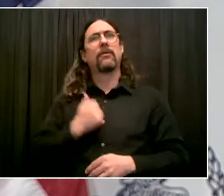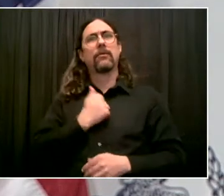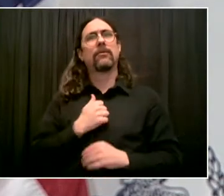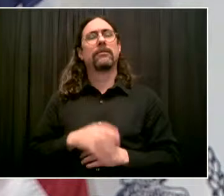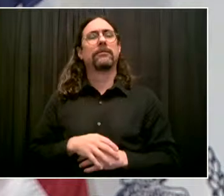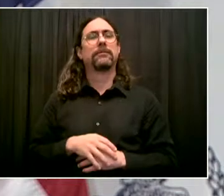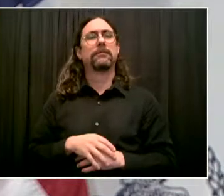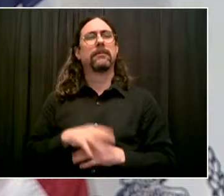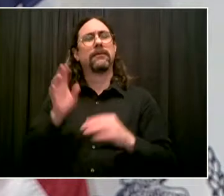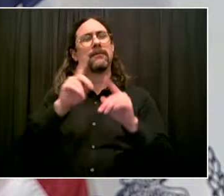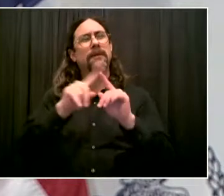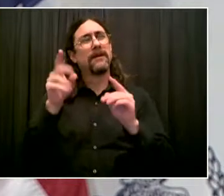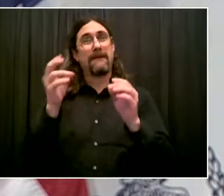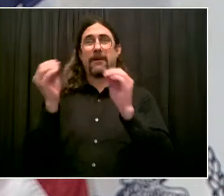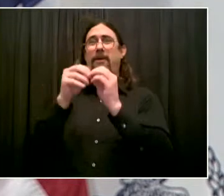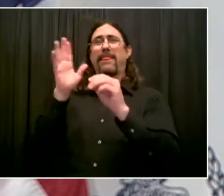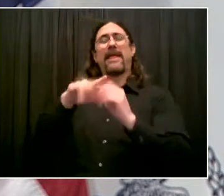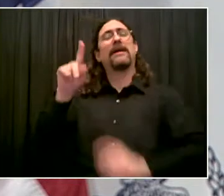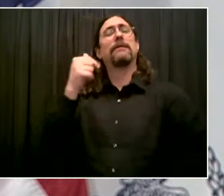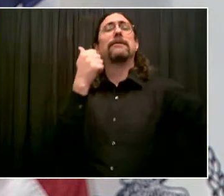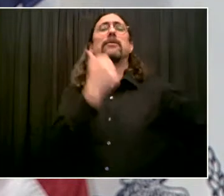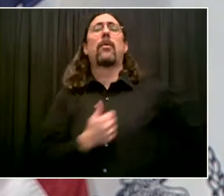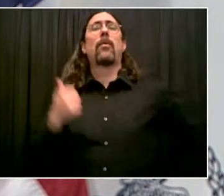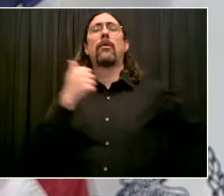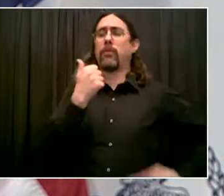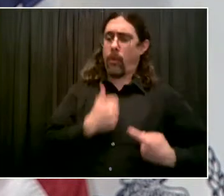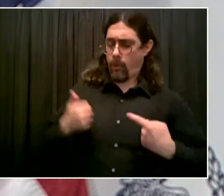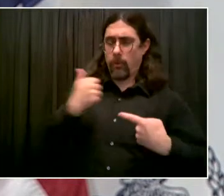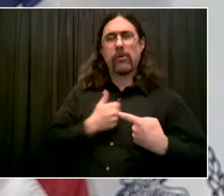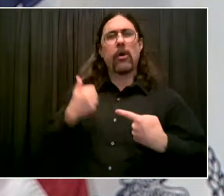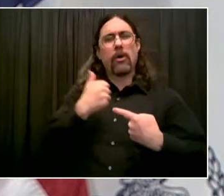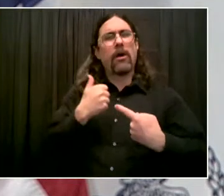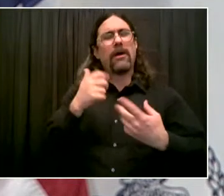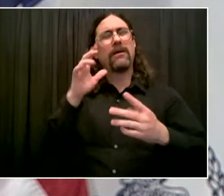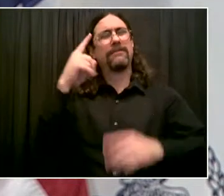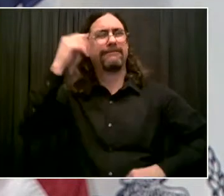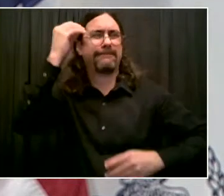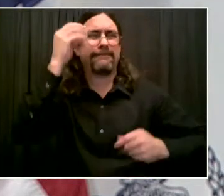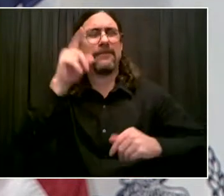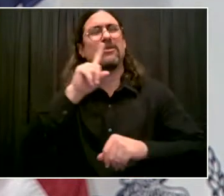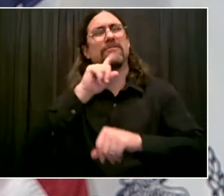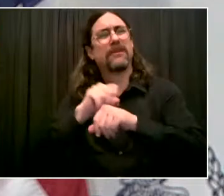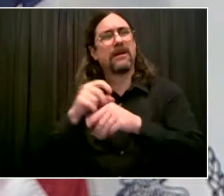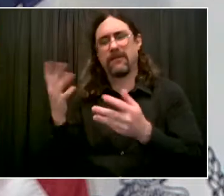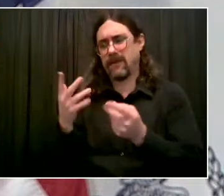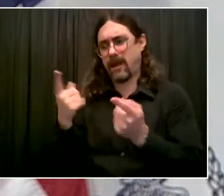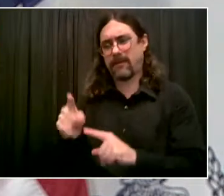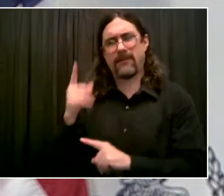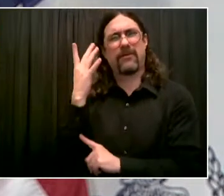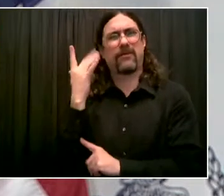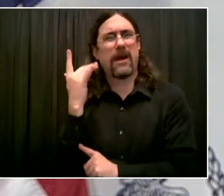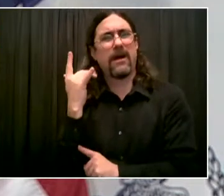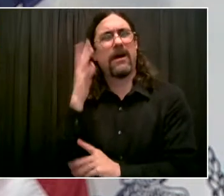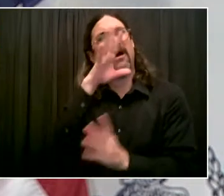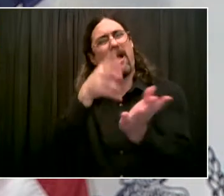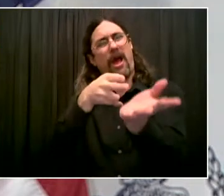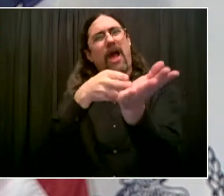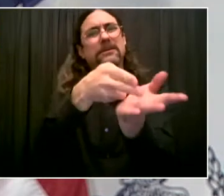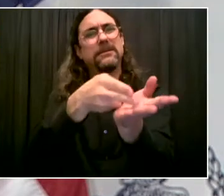BE DOING A LOT OF WORK THROUGH OUUUPR CCOMING CHAHAERTR R VIRESISO